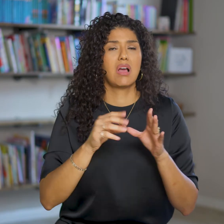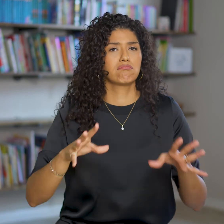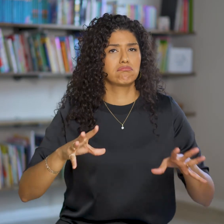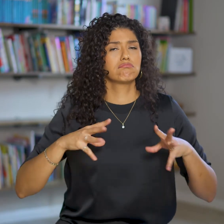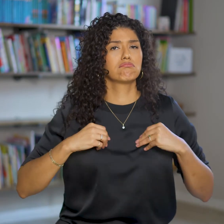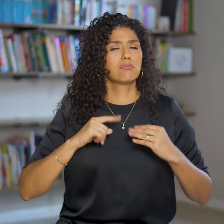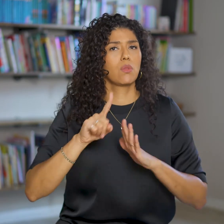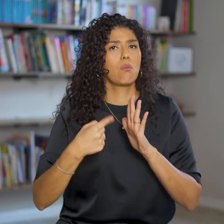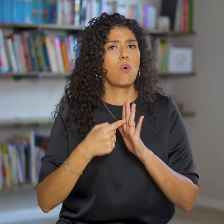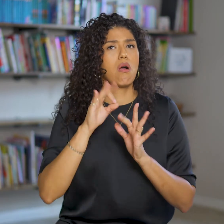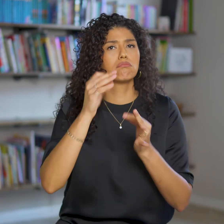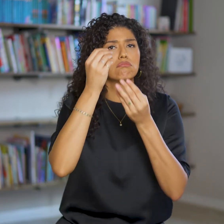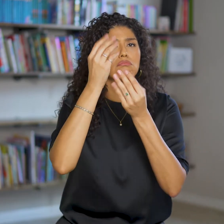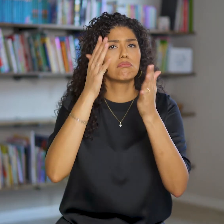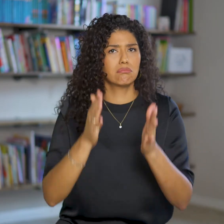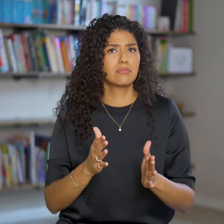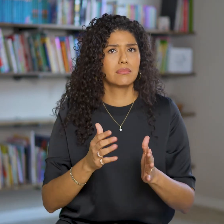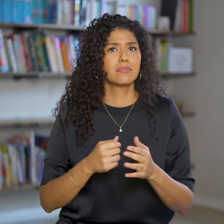and agrees to play the role of the informant,